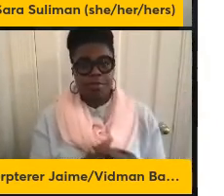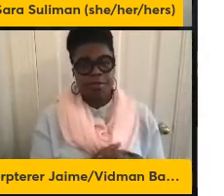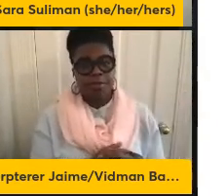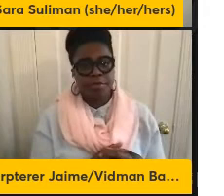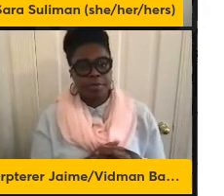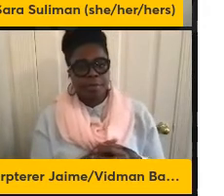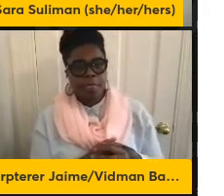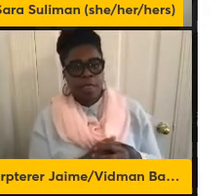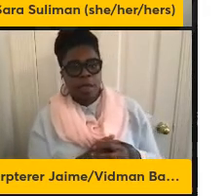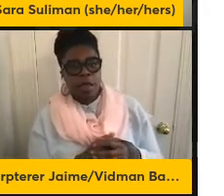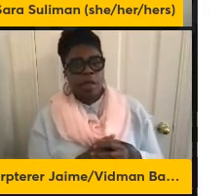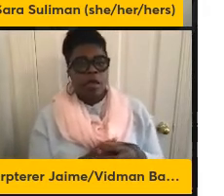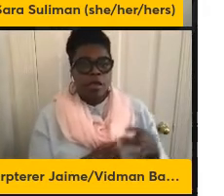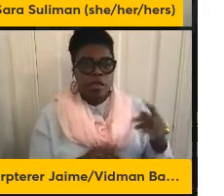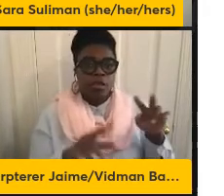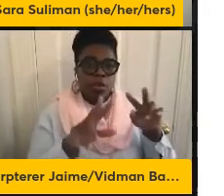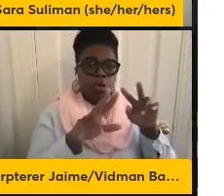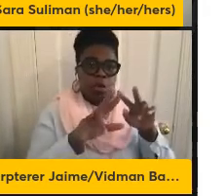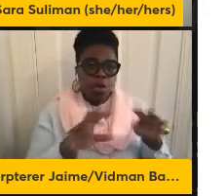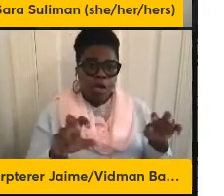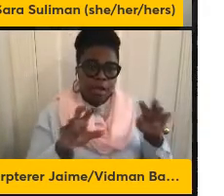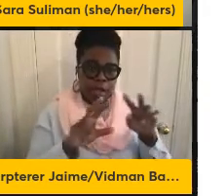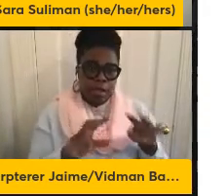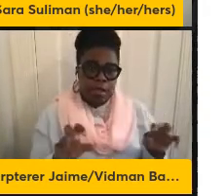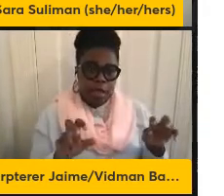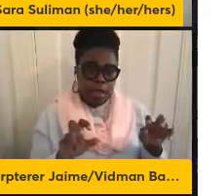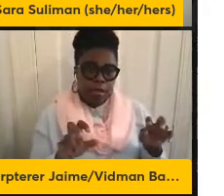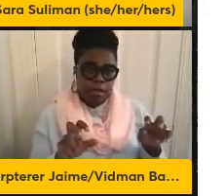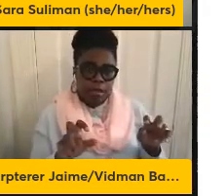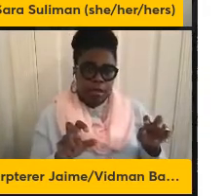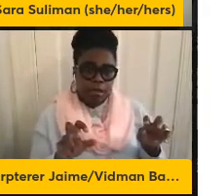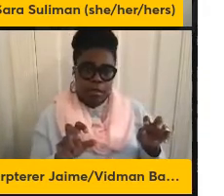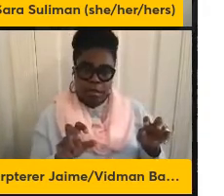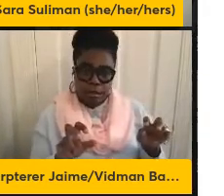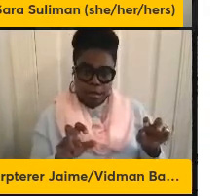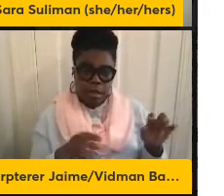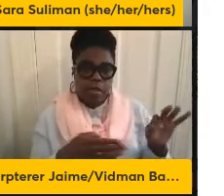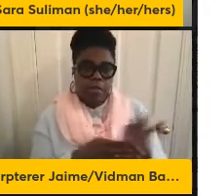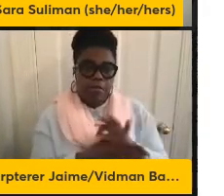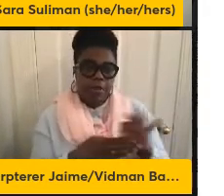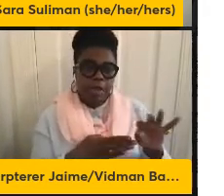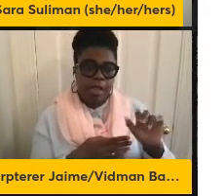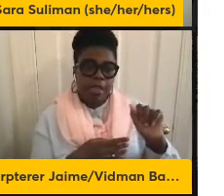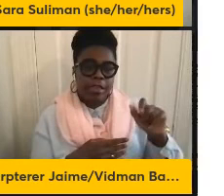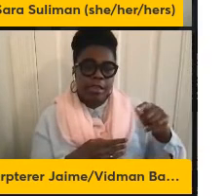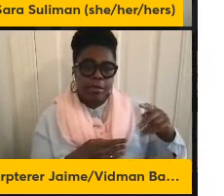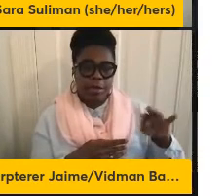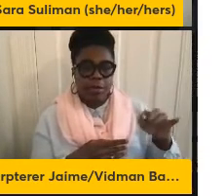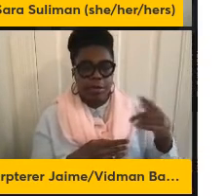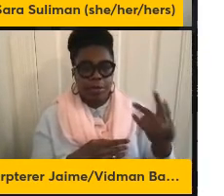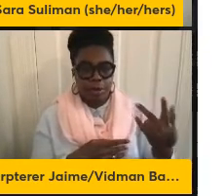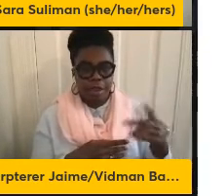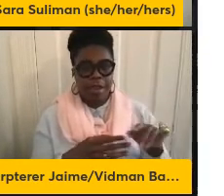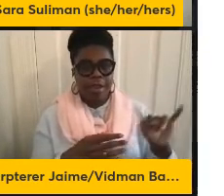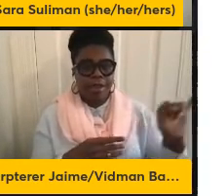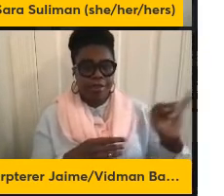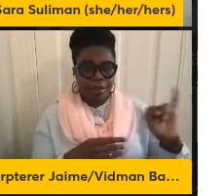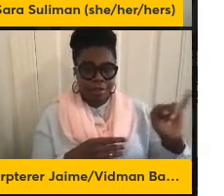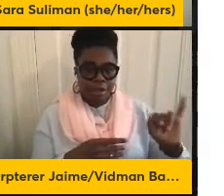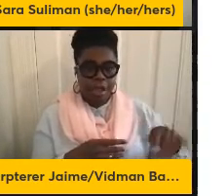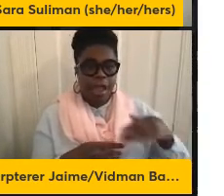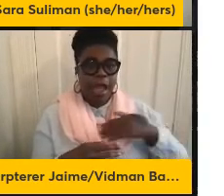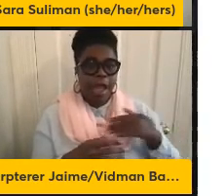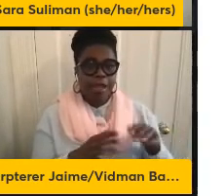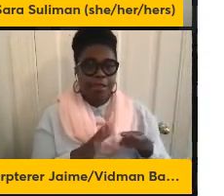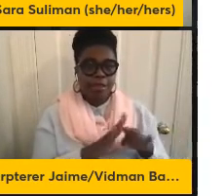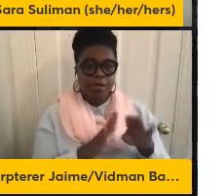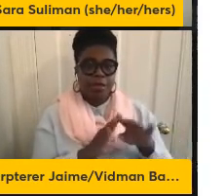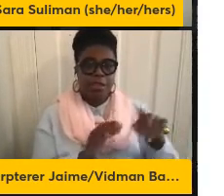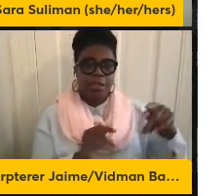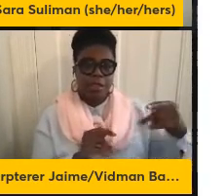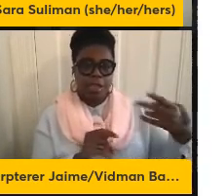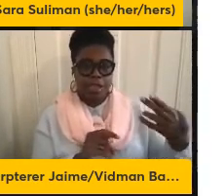So, in order to analyze the the function of ATP one between MTB infection, I generated THP one clonal cell lines that have been